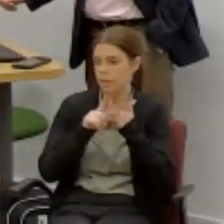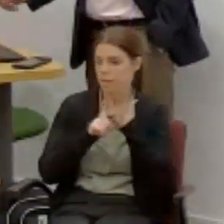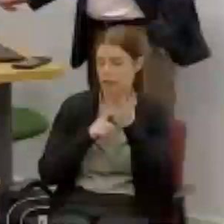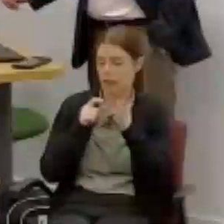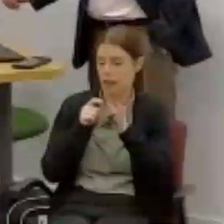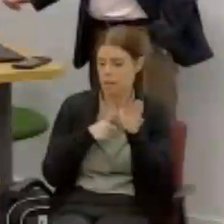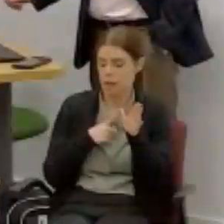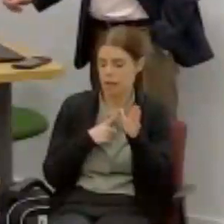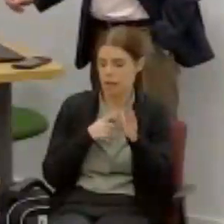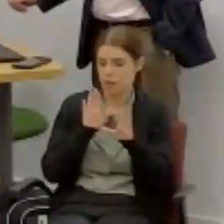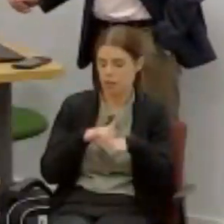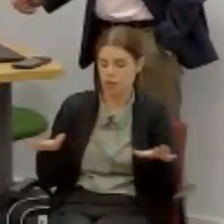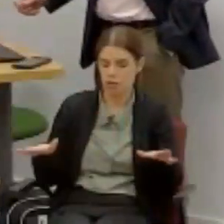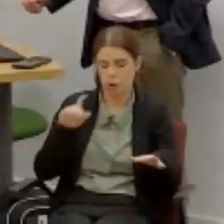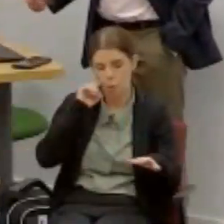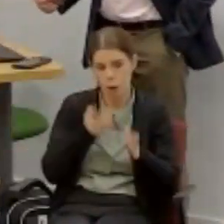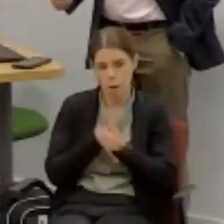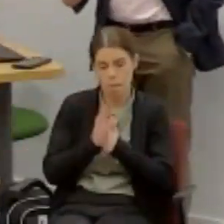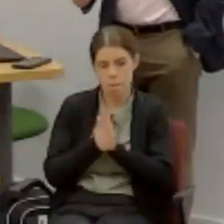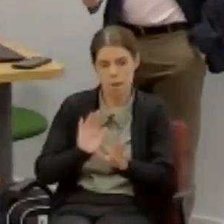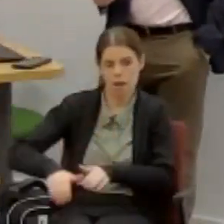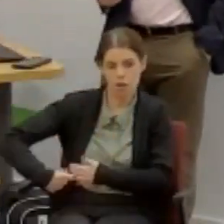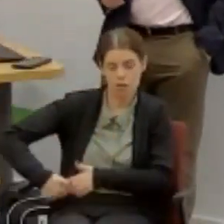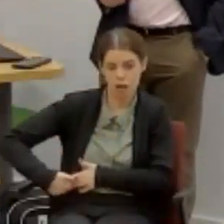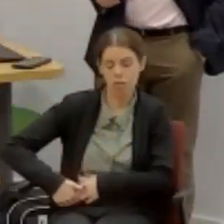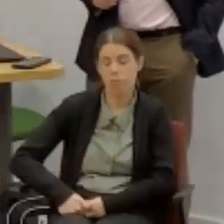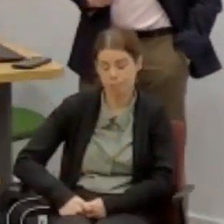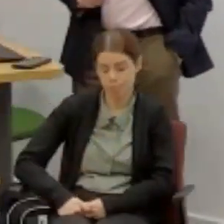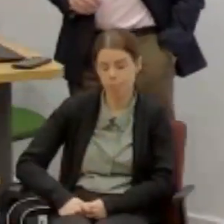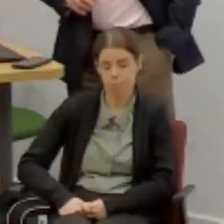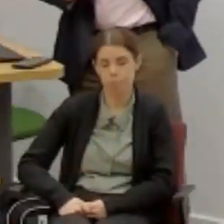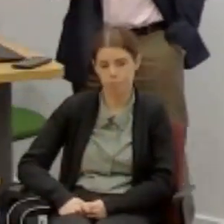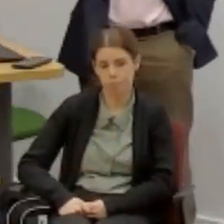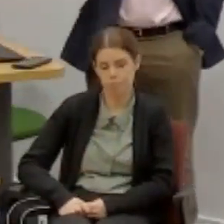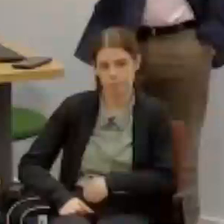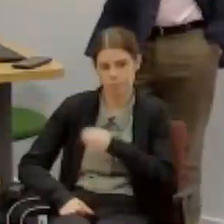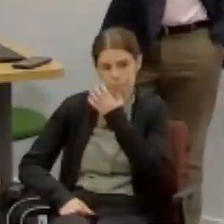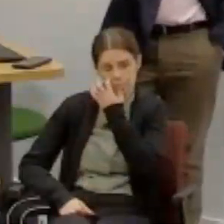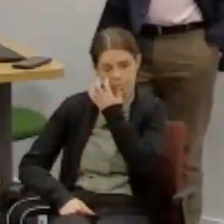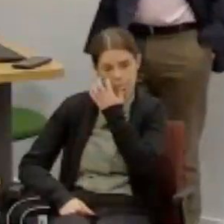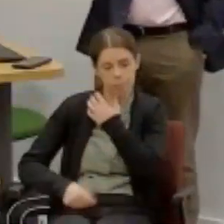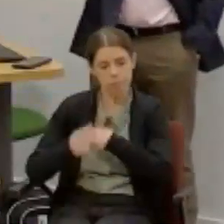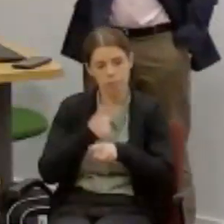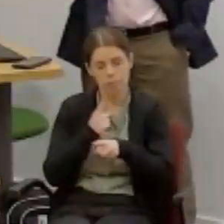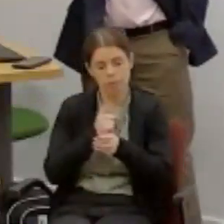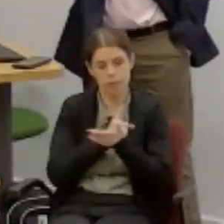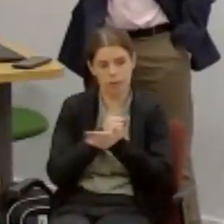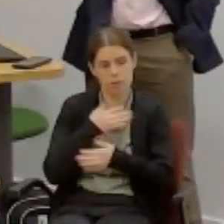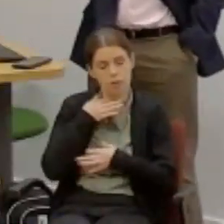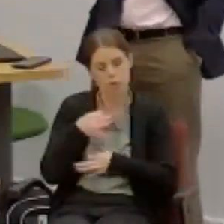If you had children, would you let them play rugby? Yeah. So, I mean, so talk about the risks of headage and impact.